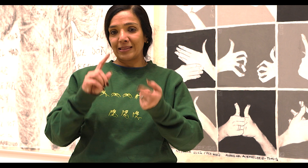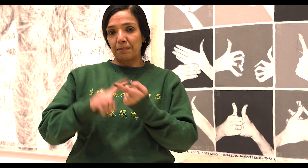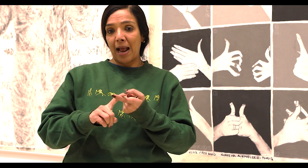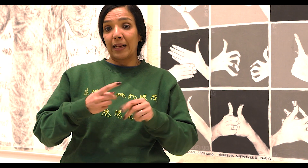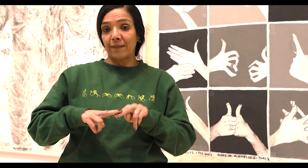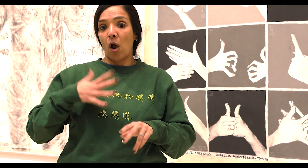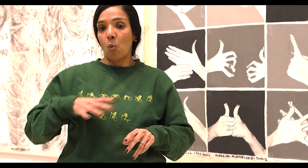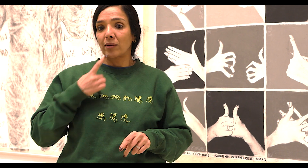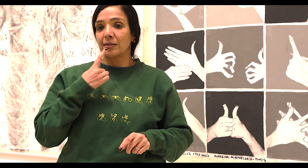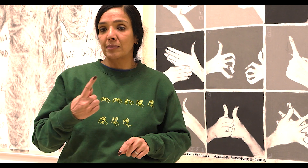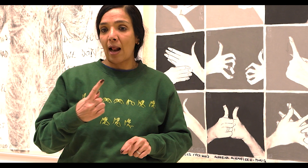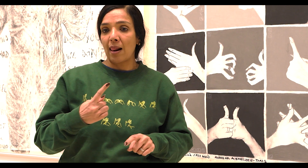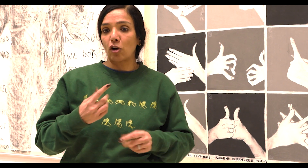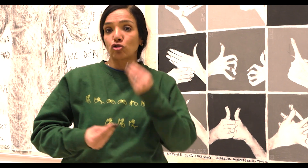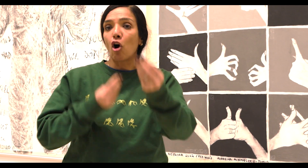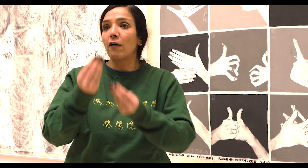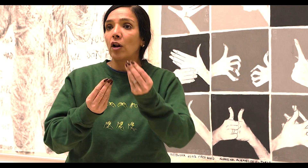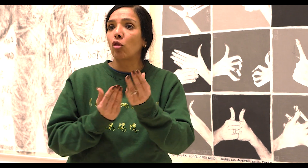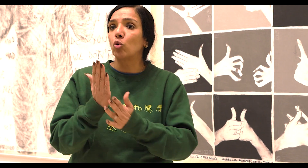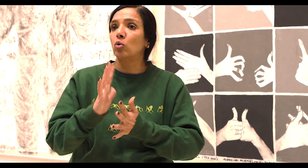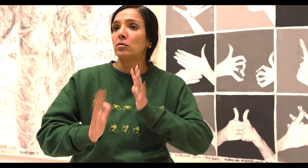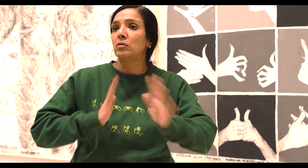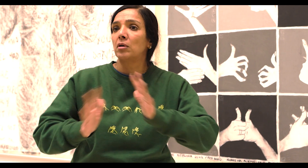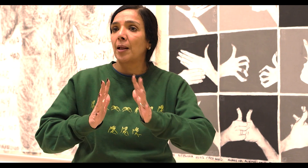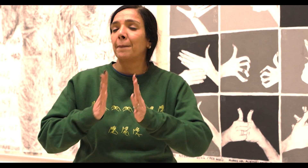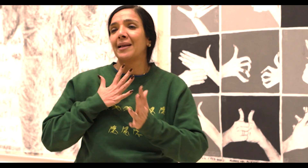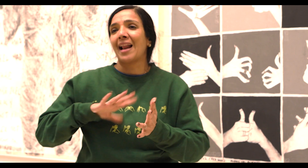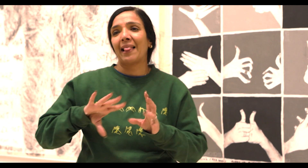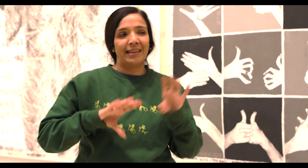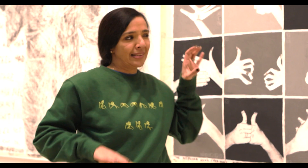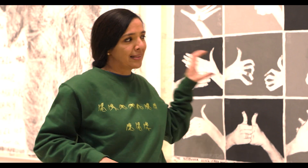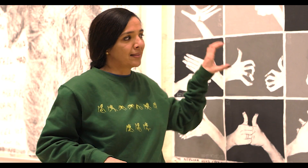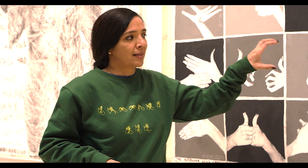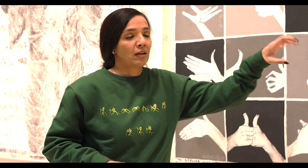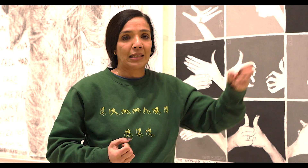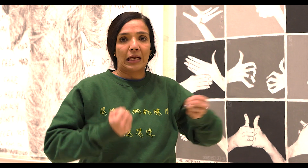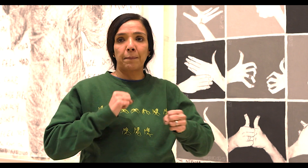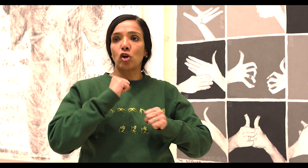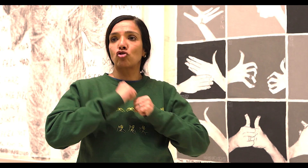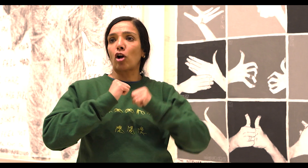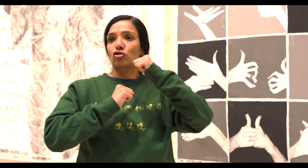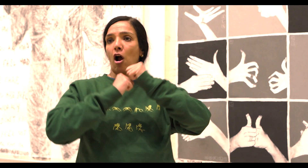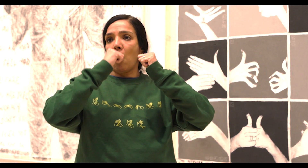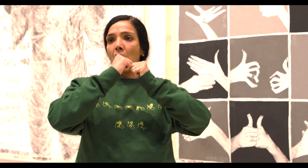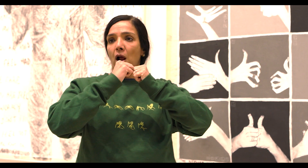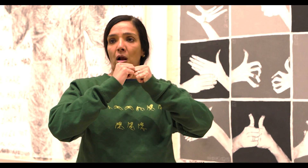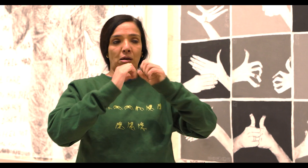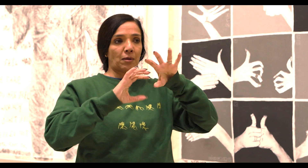Well, it depends on what you want to say. If you want to tell a story through sign language, these give them structure,